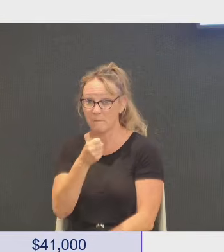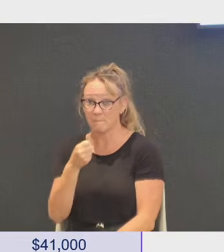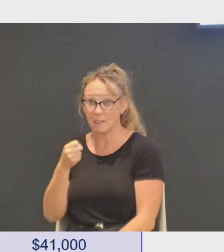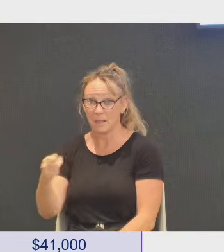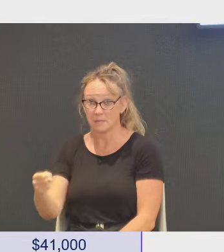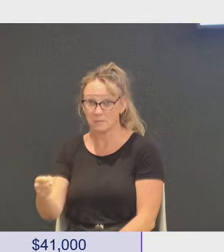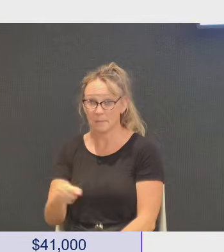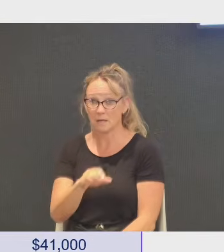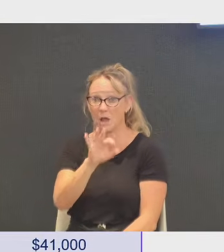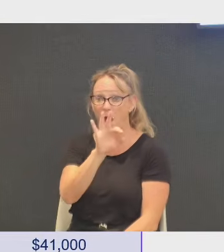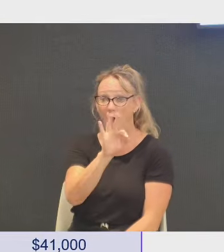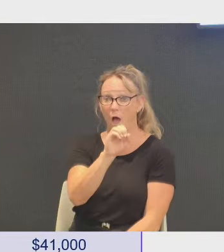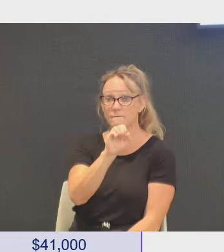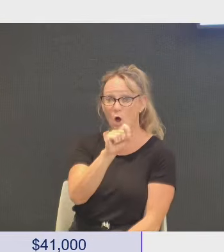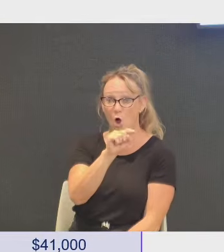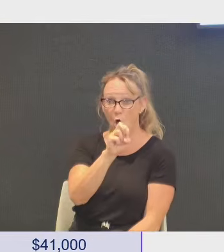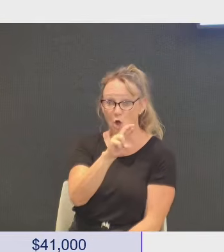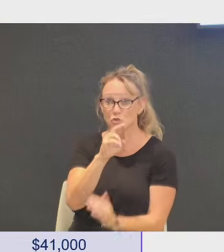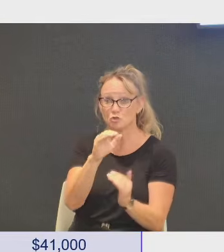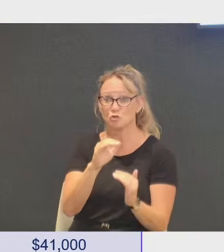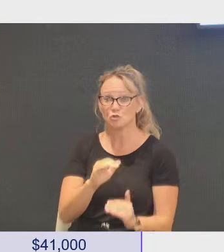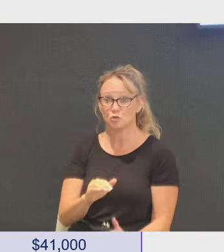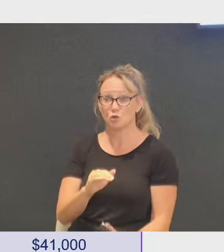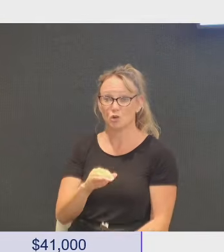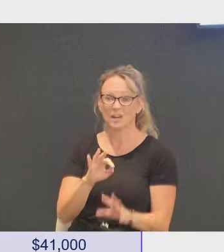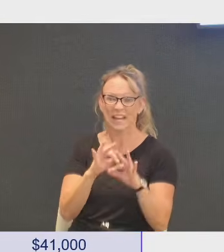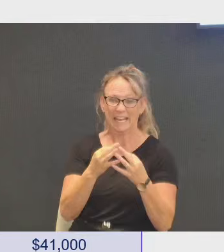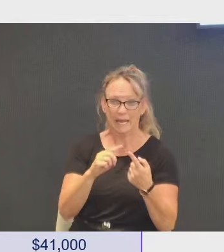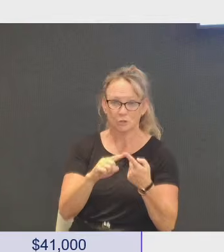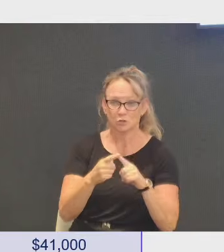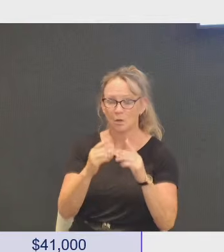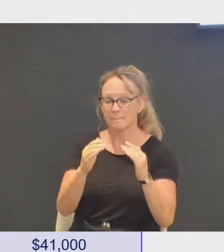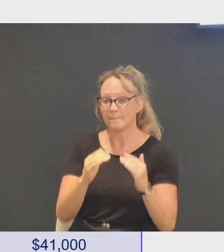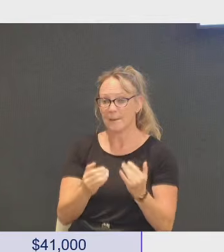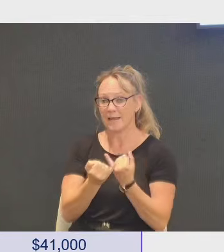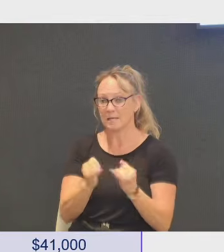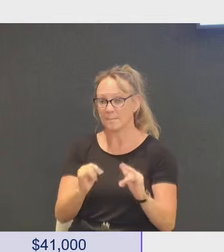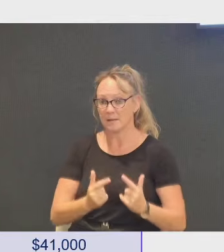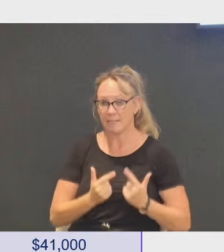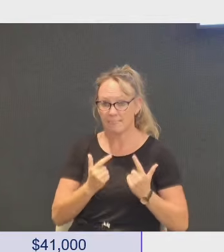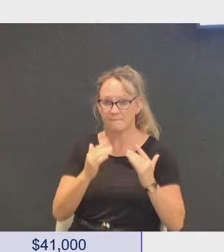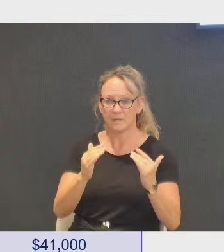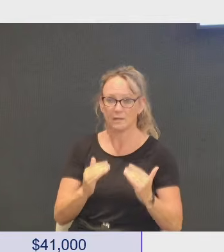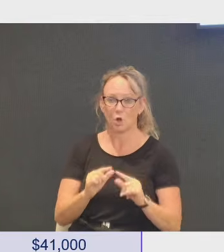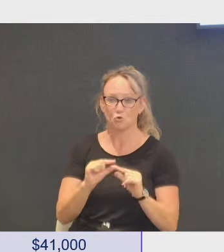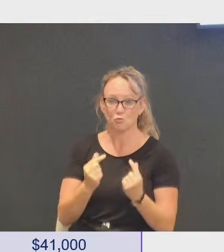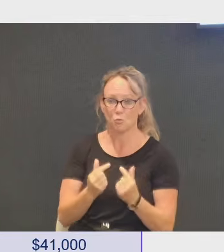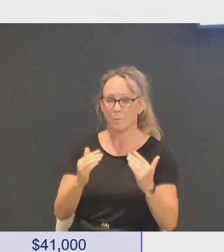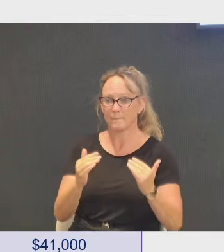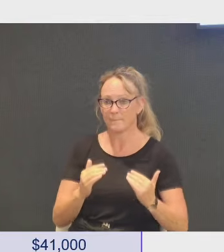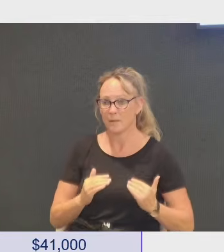kinship home, independent living, group home, residential and residential care. if you look